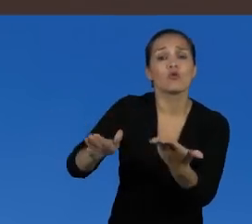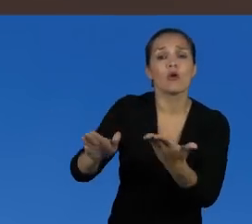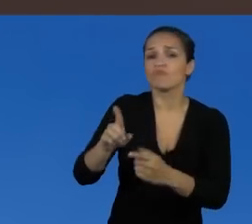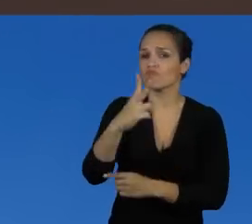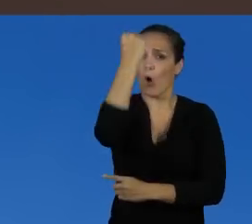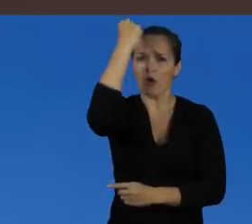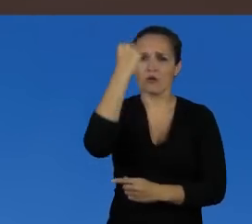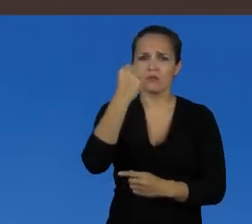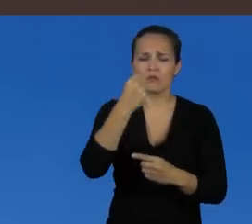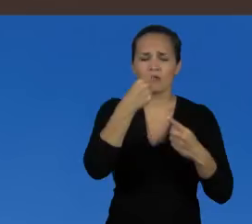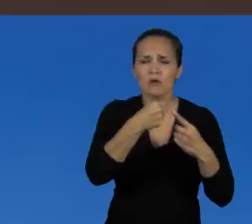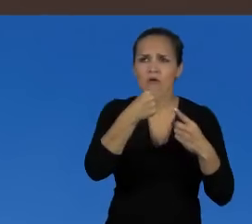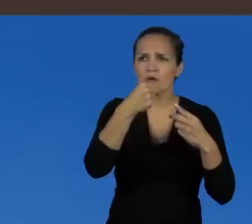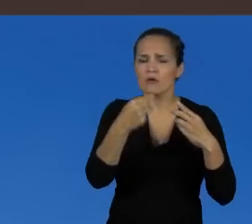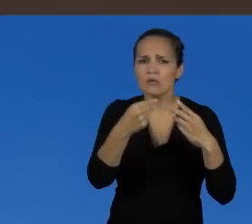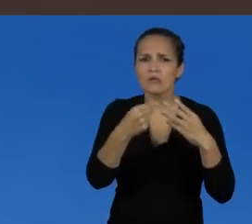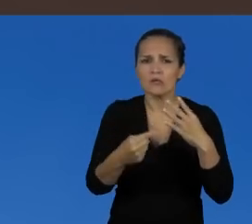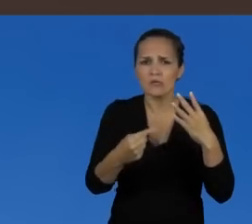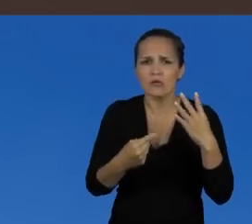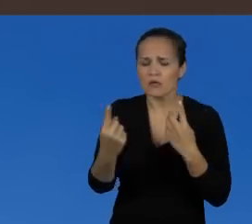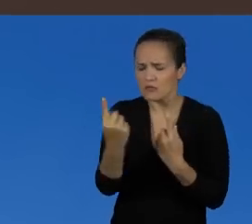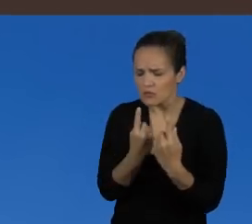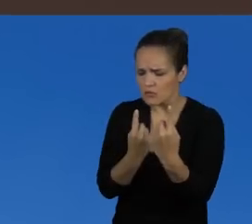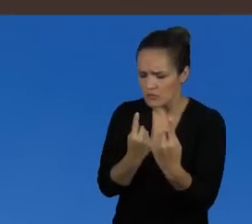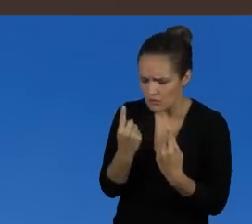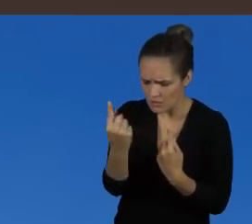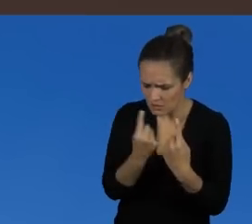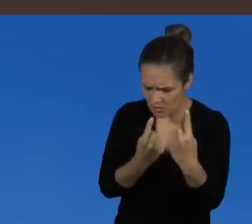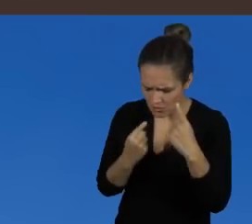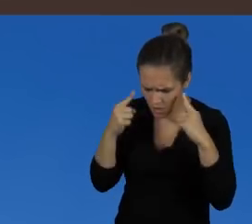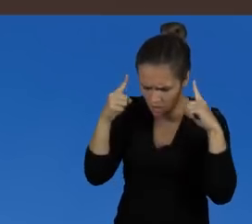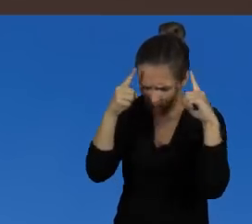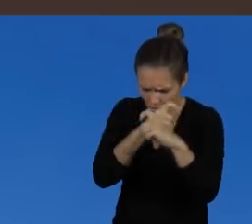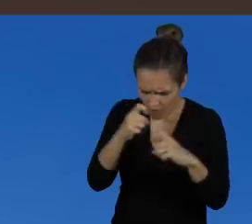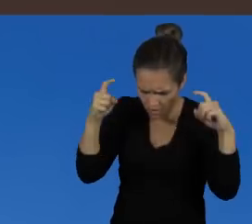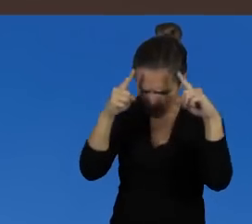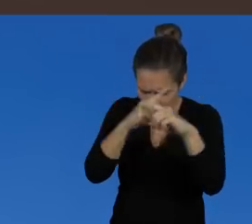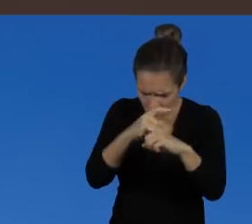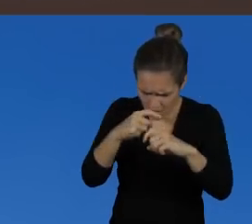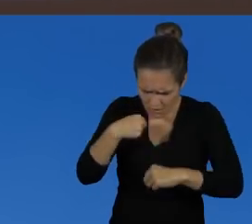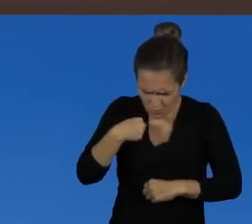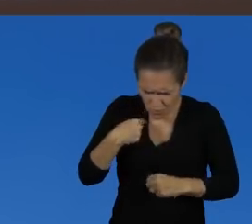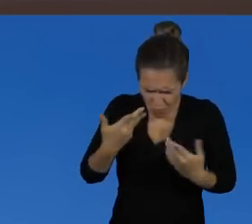And those stories always force me to ask myself what is my place in this society